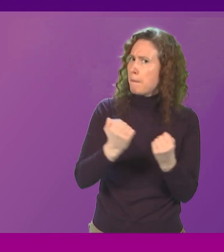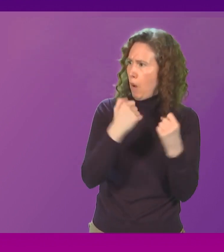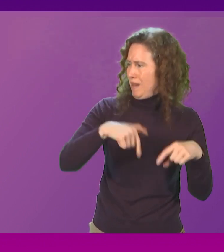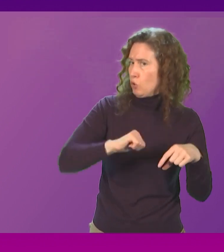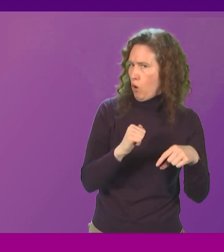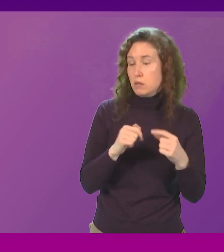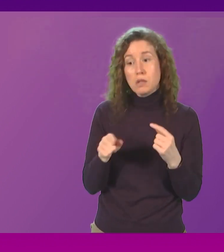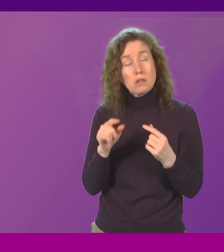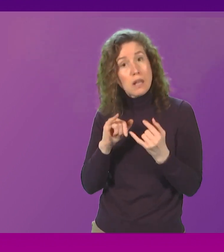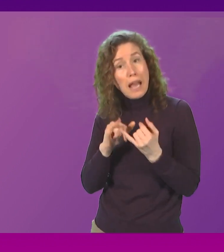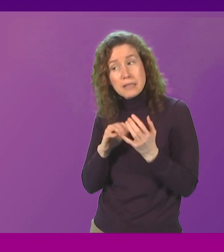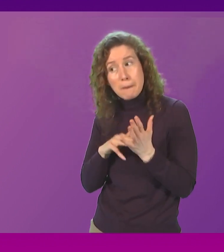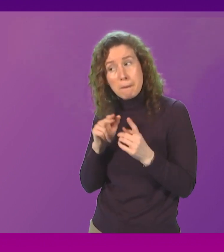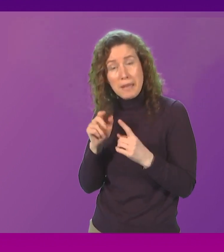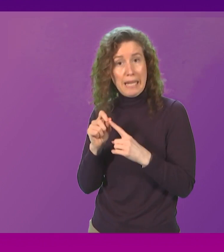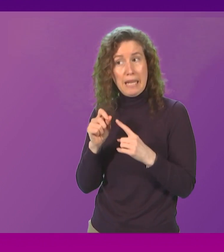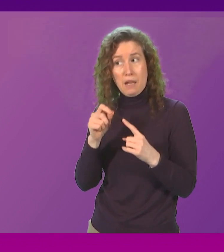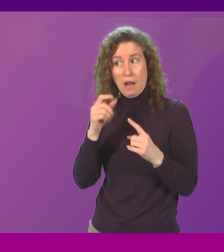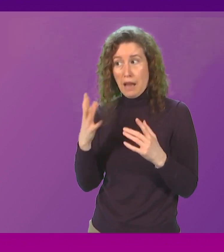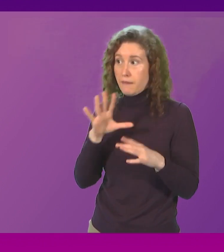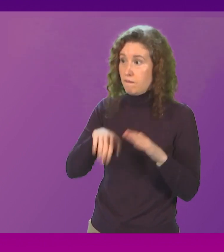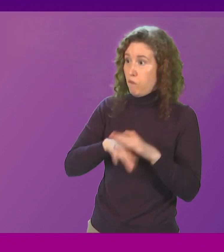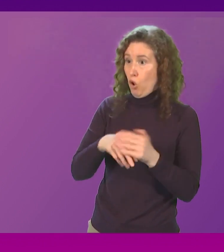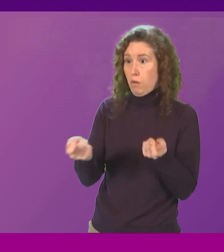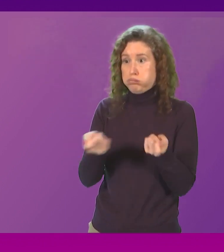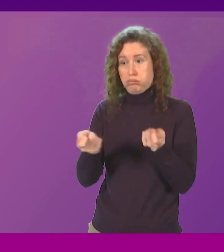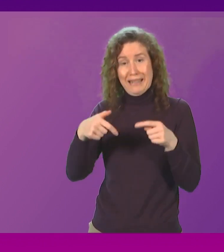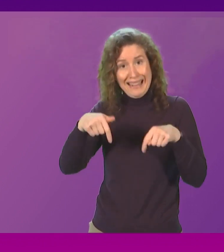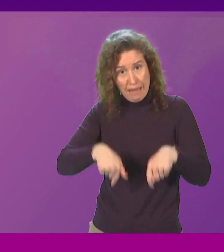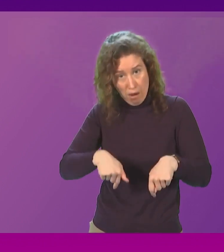that we could go if we were not beholden to a UK Government with policies that directly